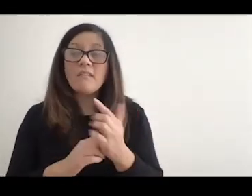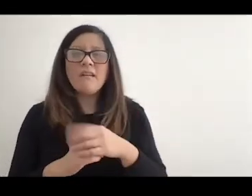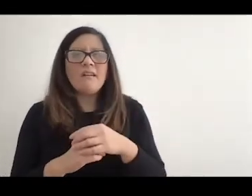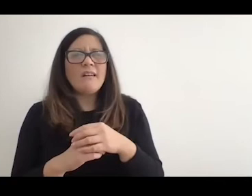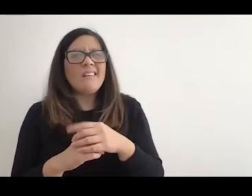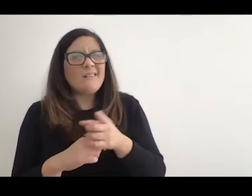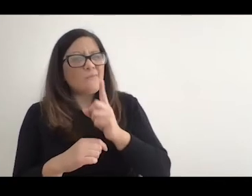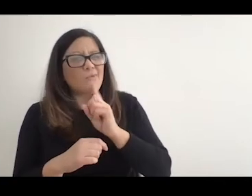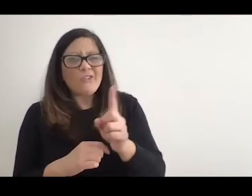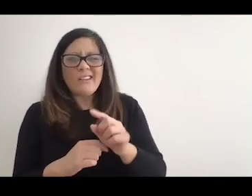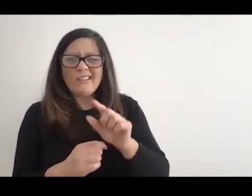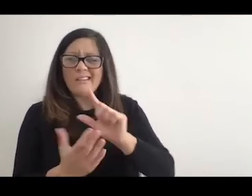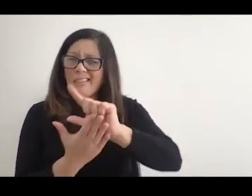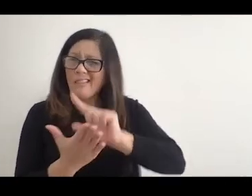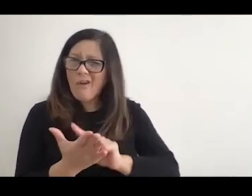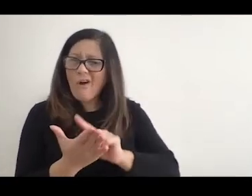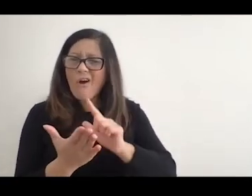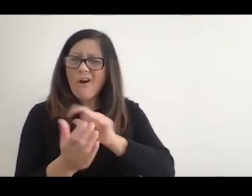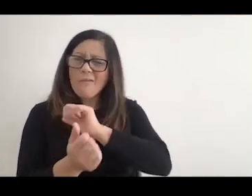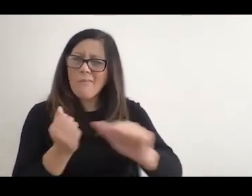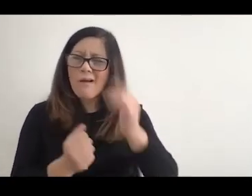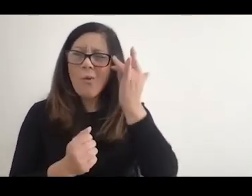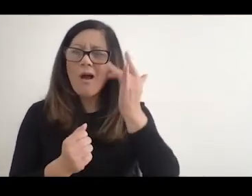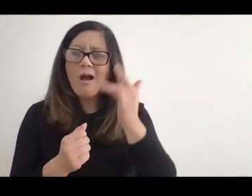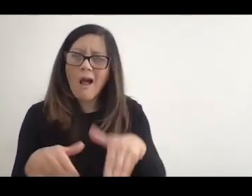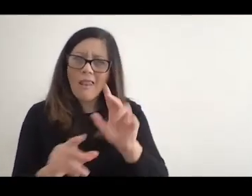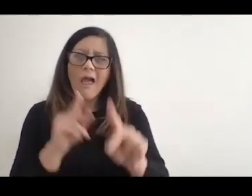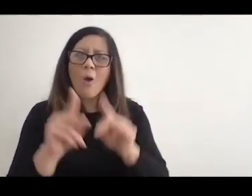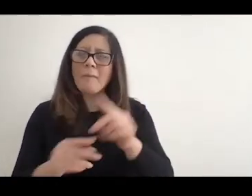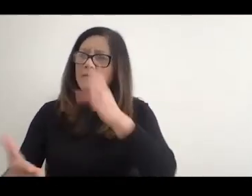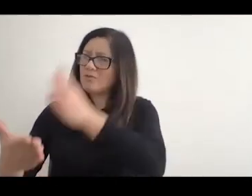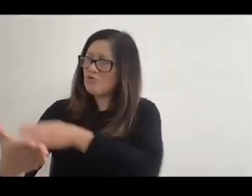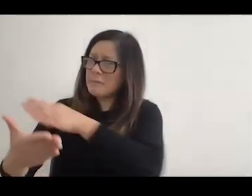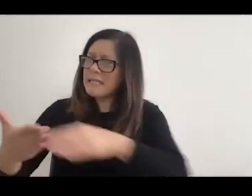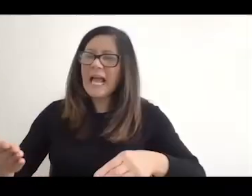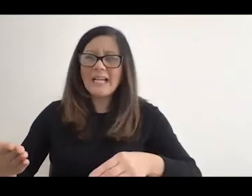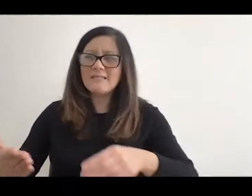a law that was on the book that allow people to discriminate. And.